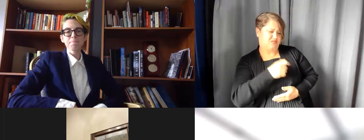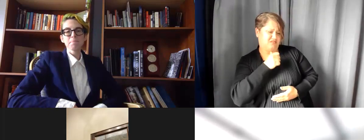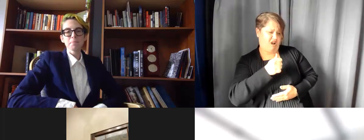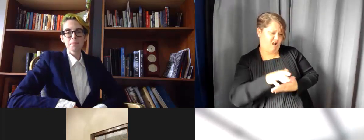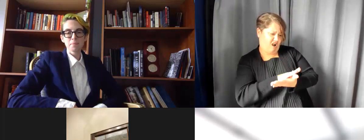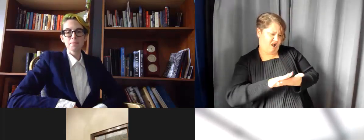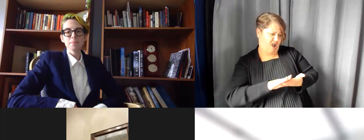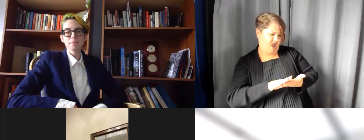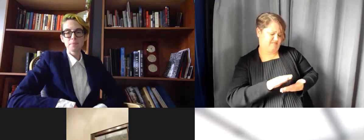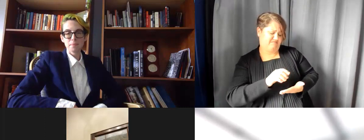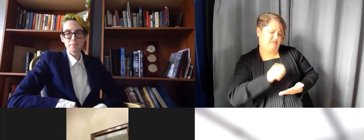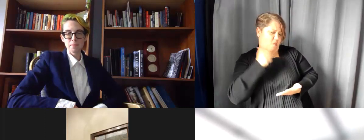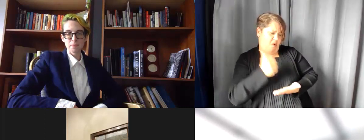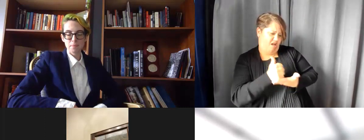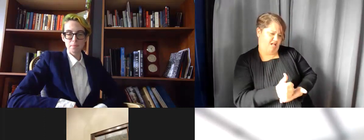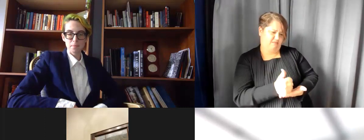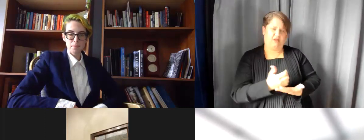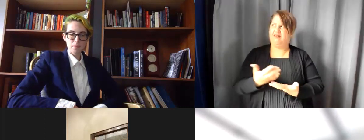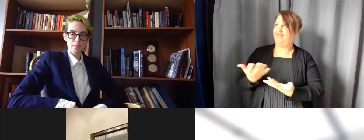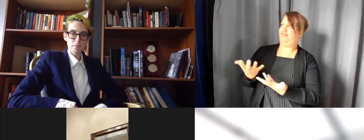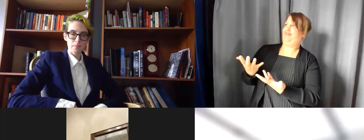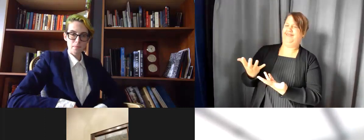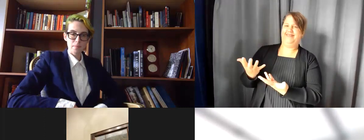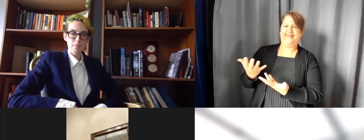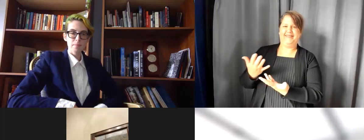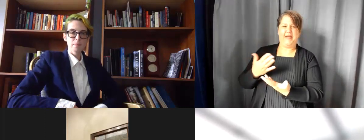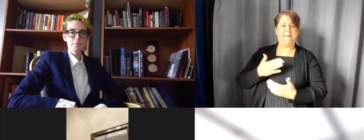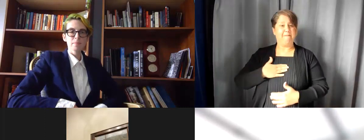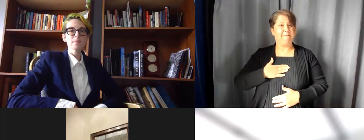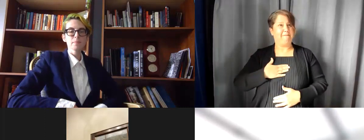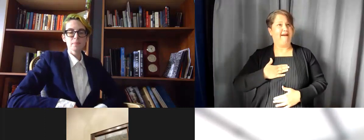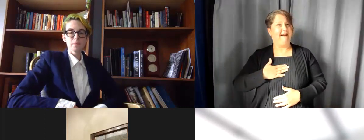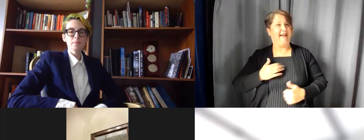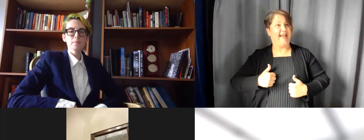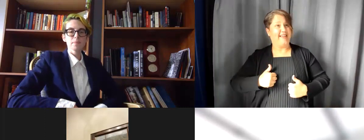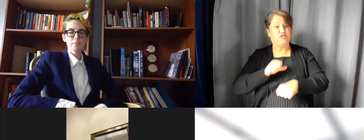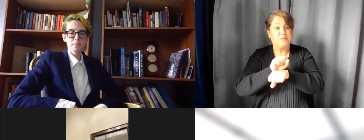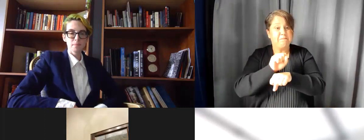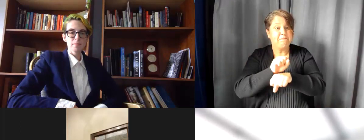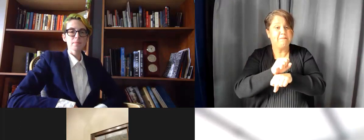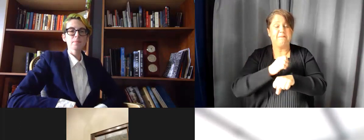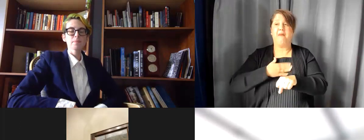Jordan Radford: our livelihoods and our day to day interactions and our our